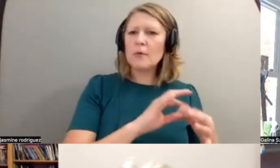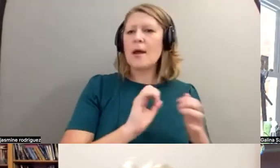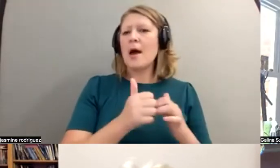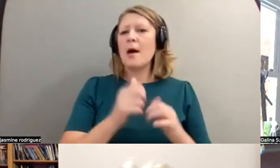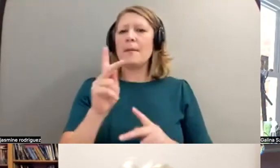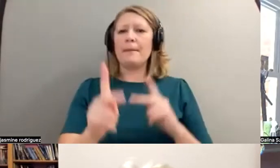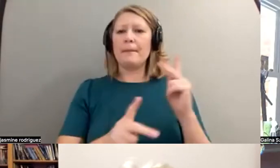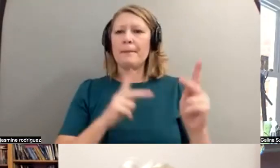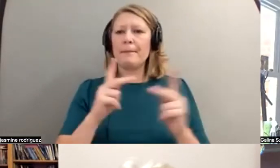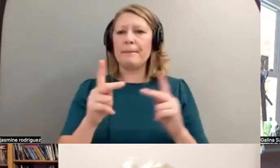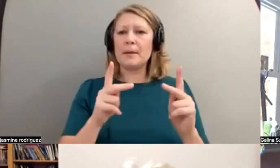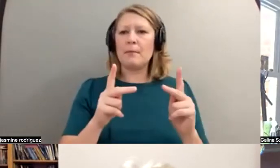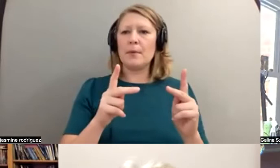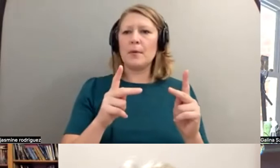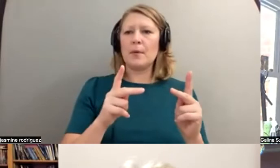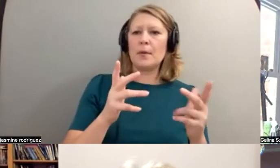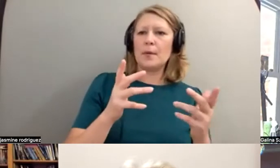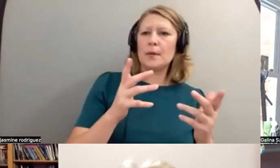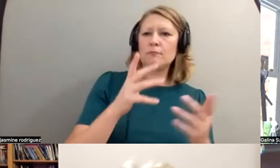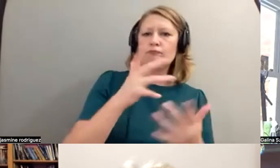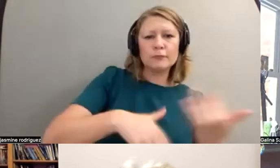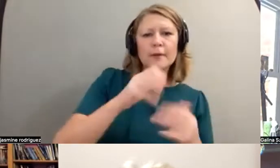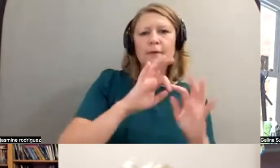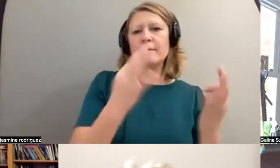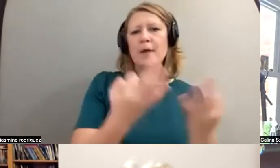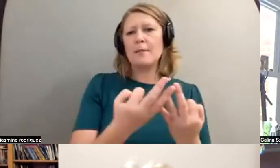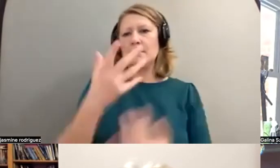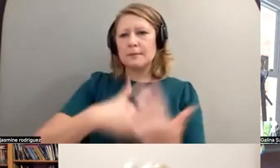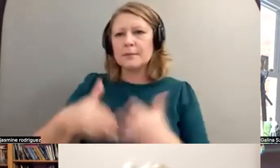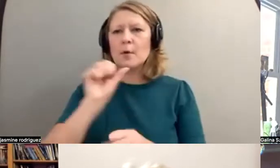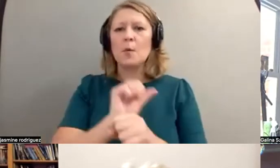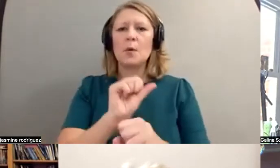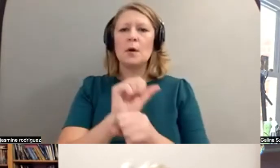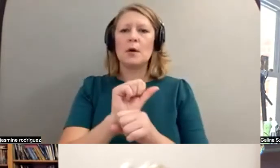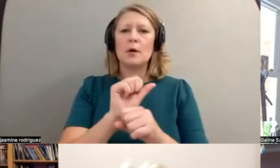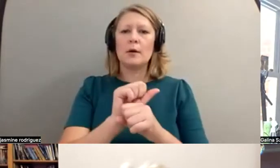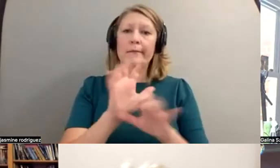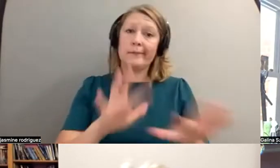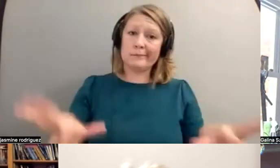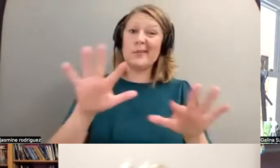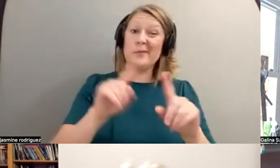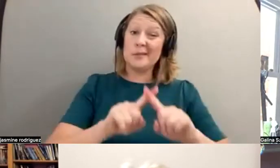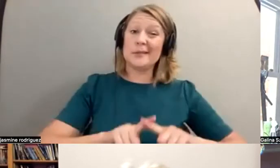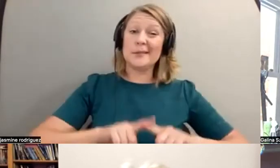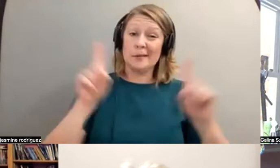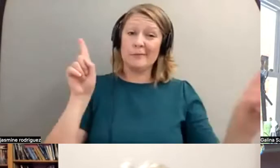um, everything was different. Soviet Union was more, um,